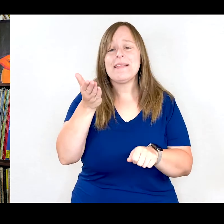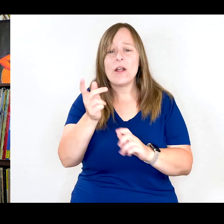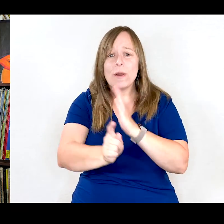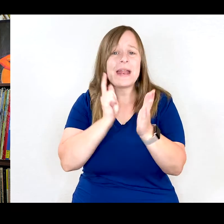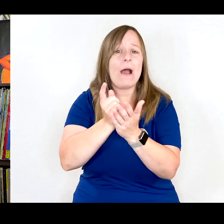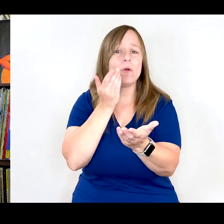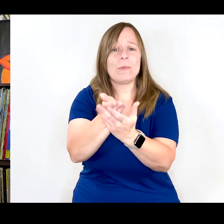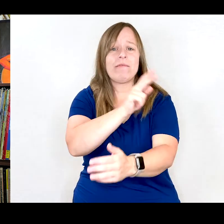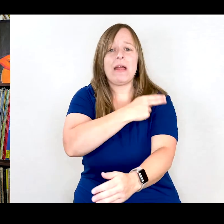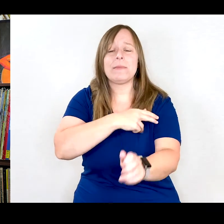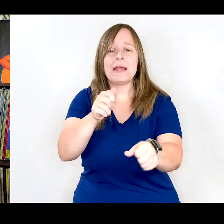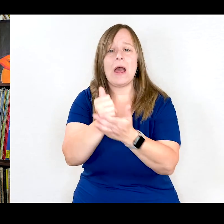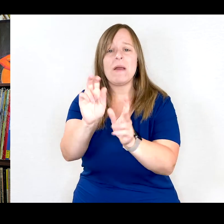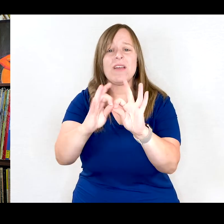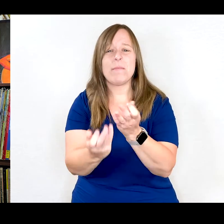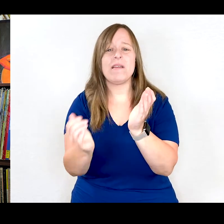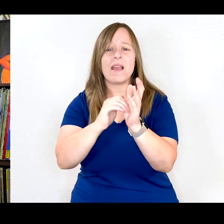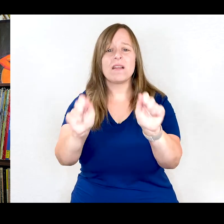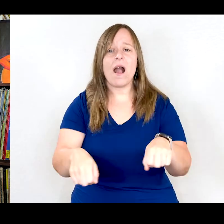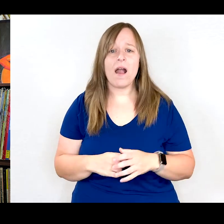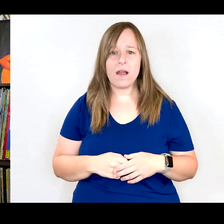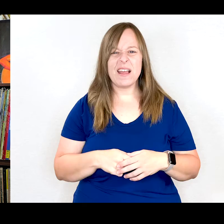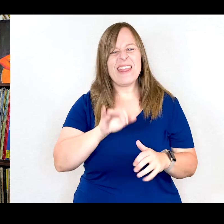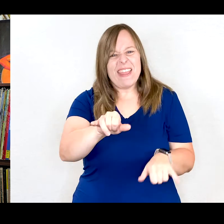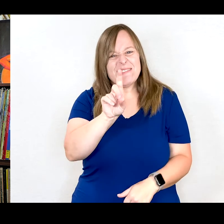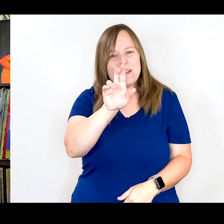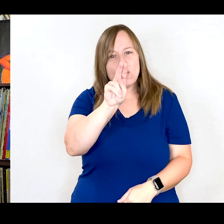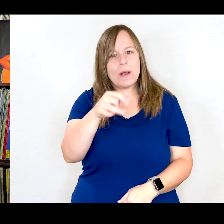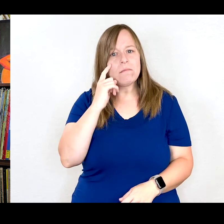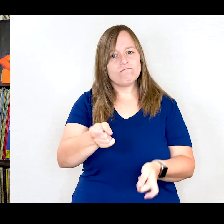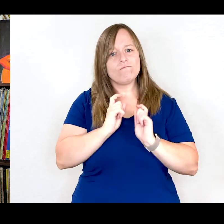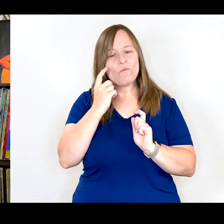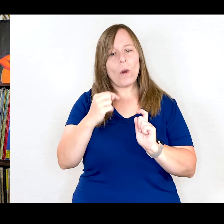I can be there within the hour. That's what Disability Rights did